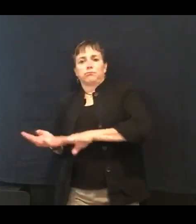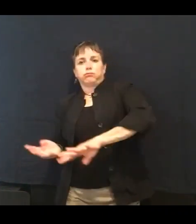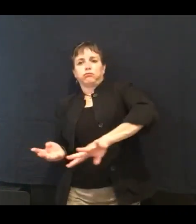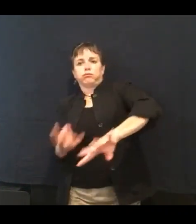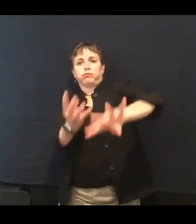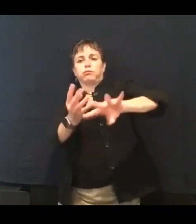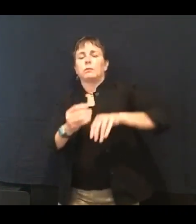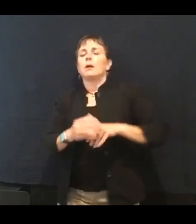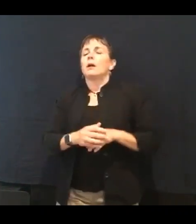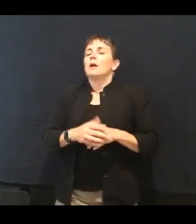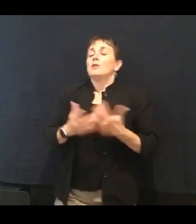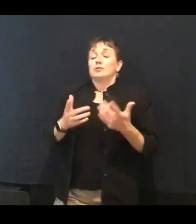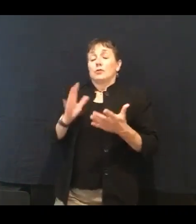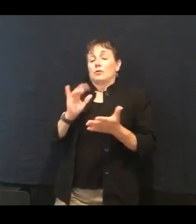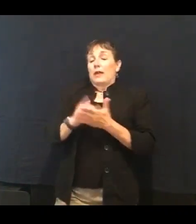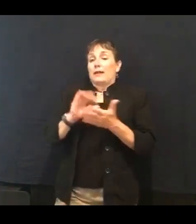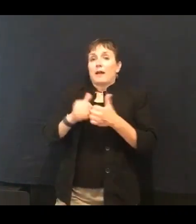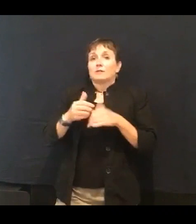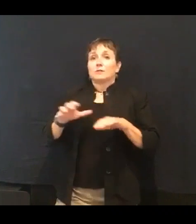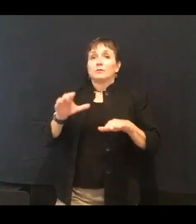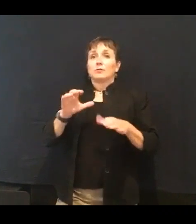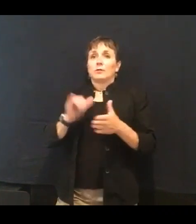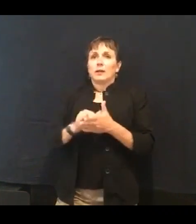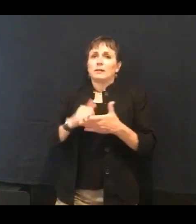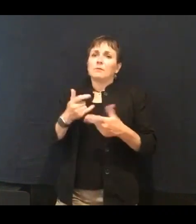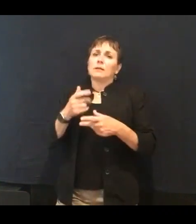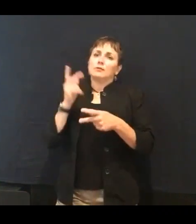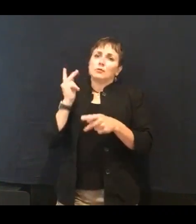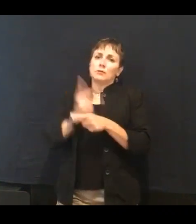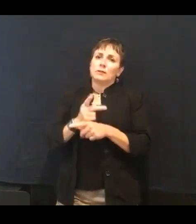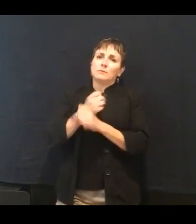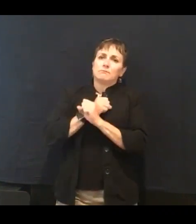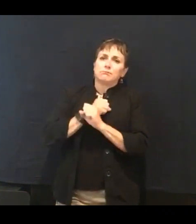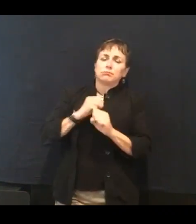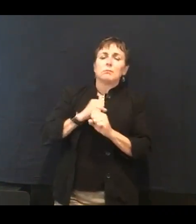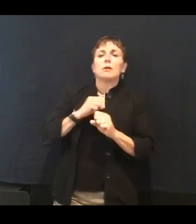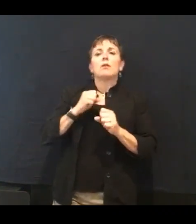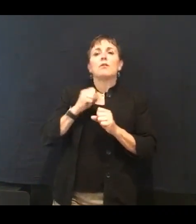This mechanism of action has been shown to preserve the hair cells in the ear and we believe it